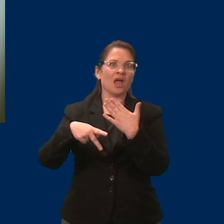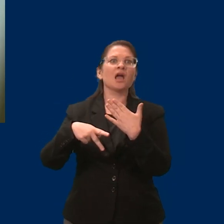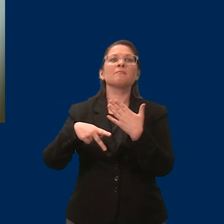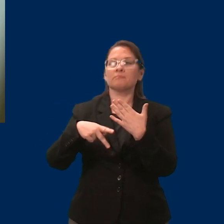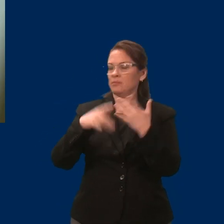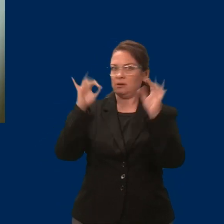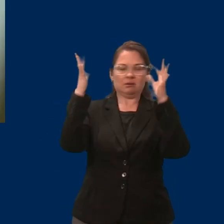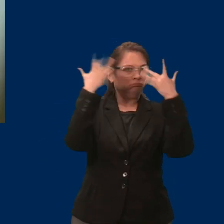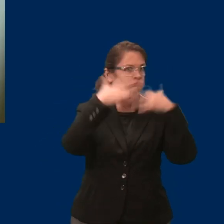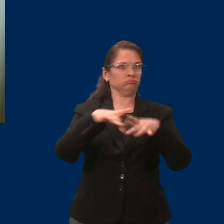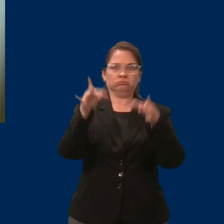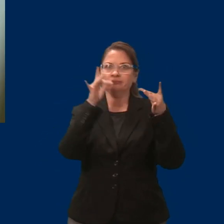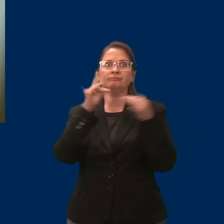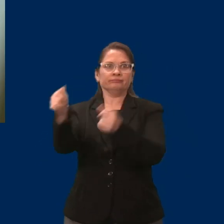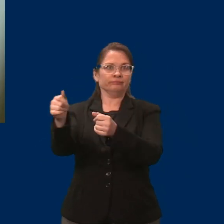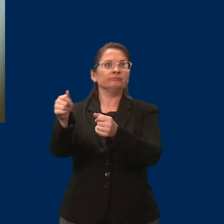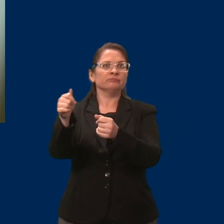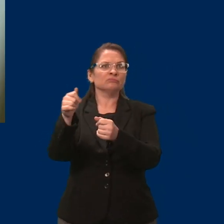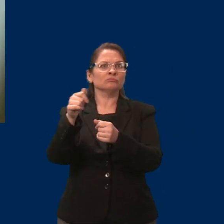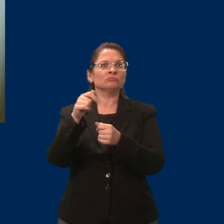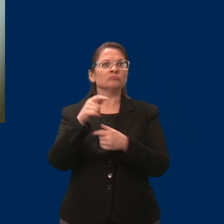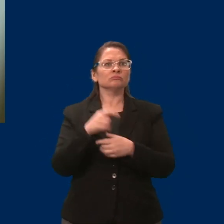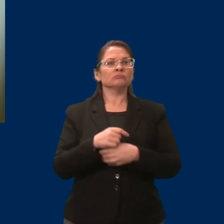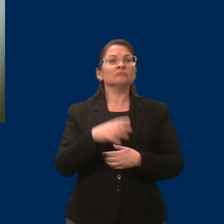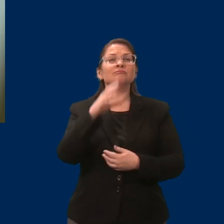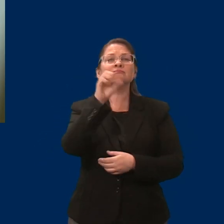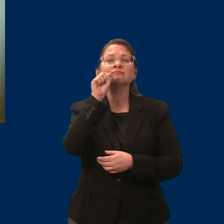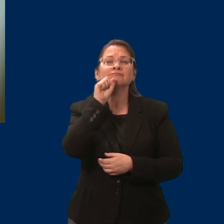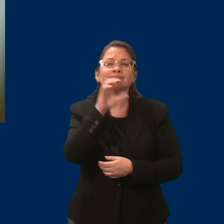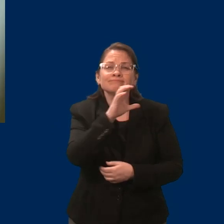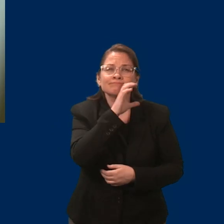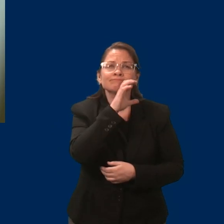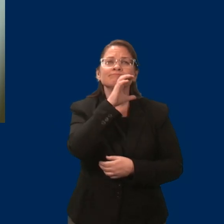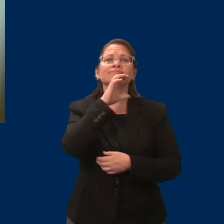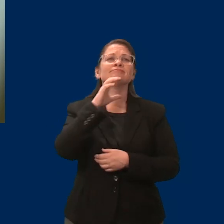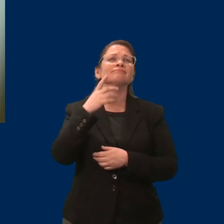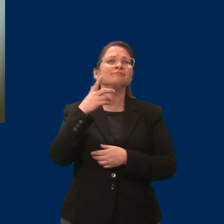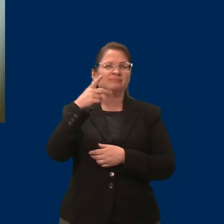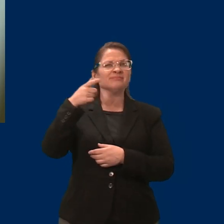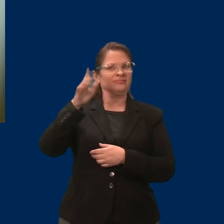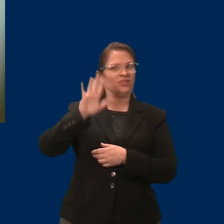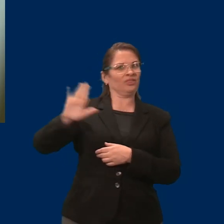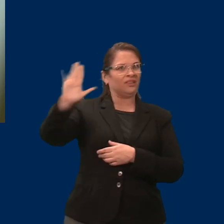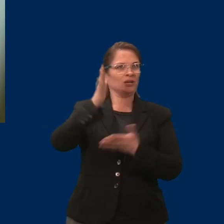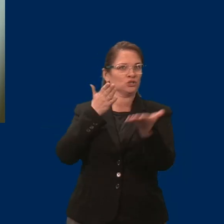care for the elderly, PACE can model the care for elderly residents of Minnesota,